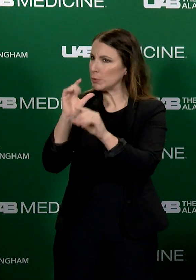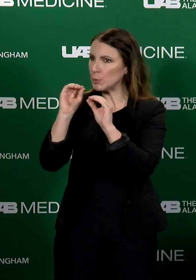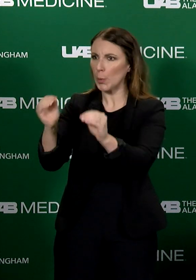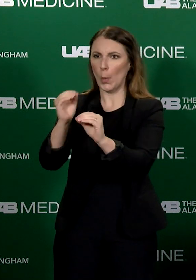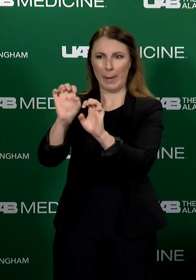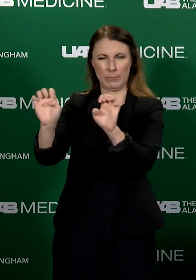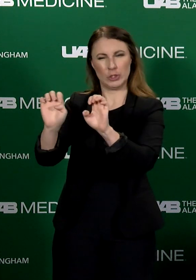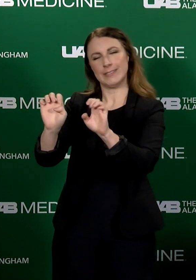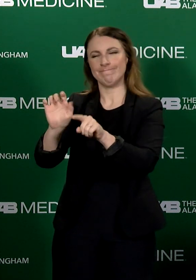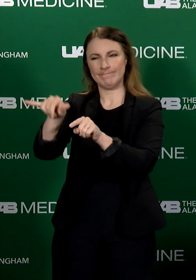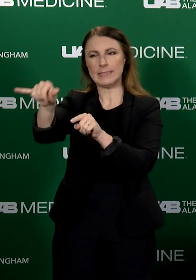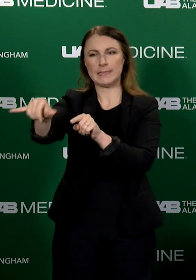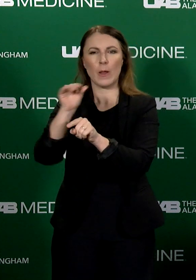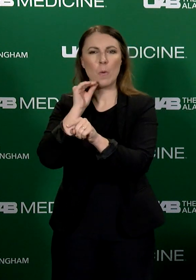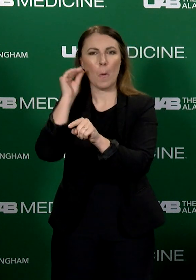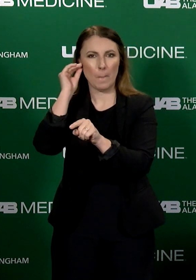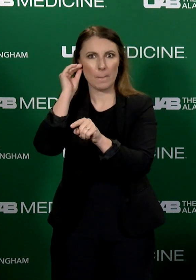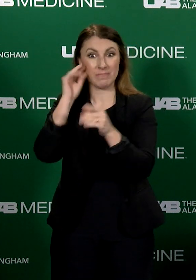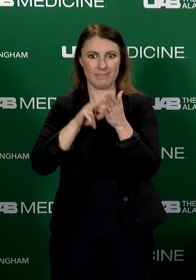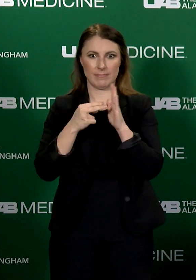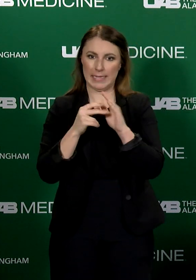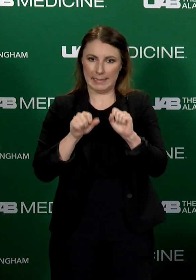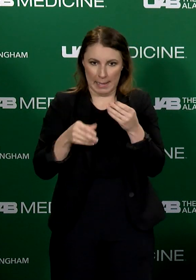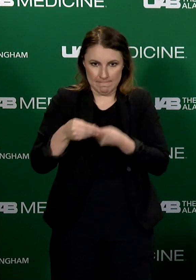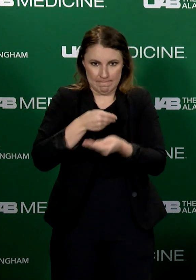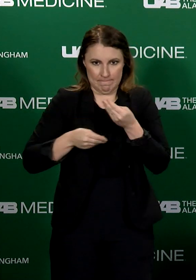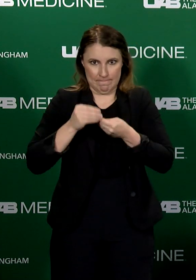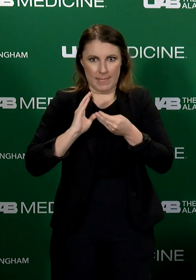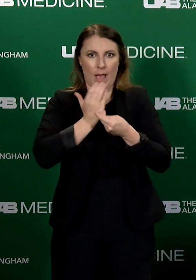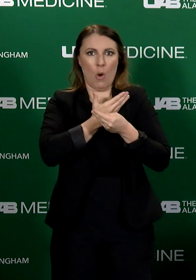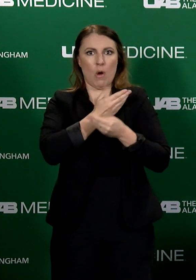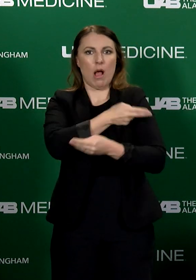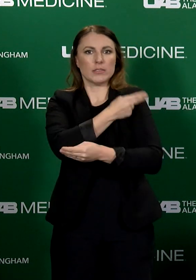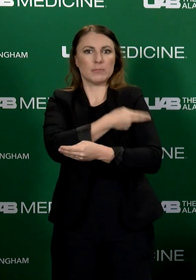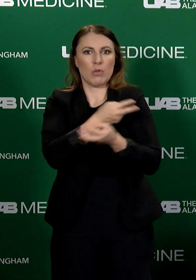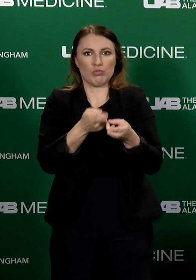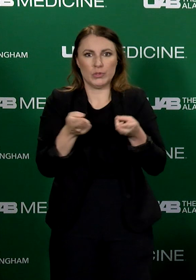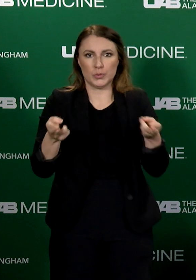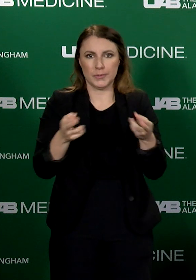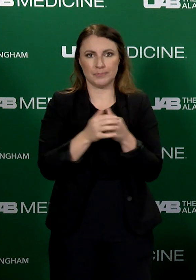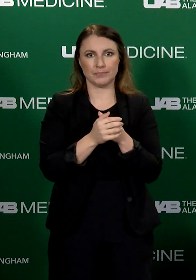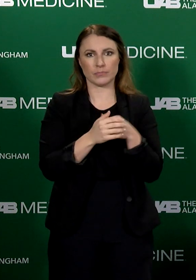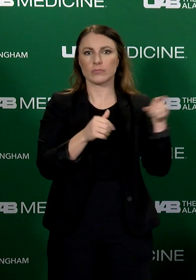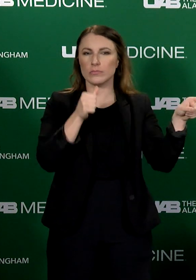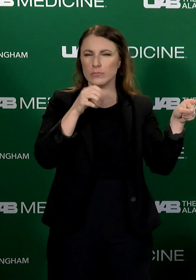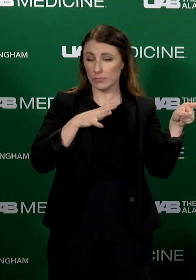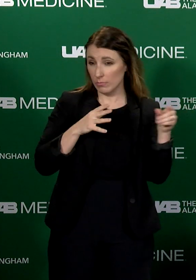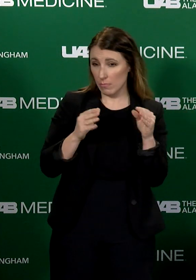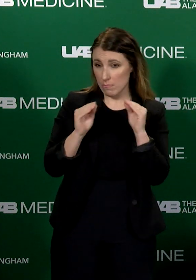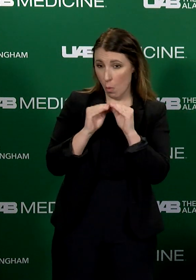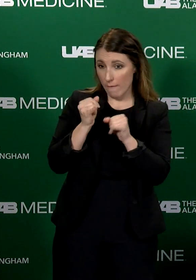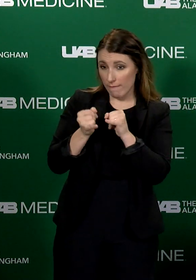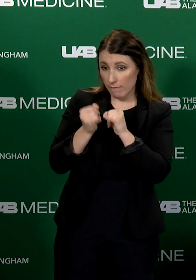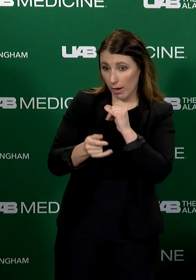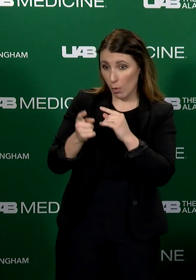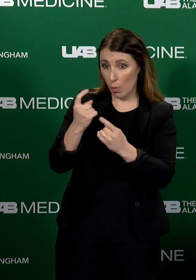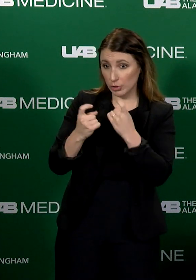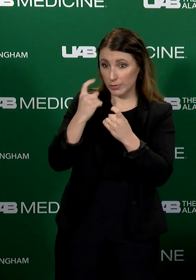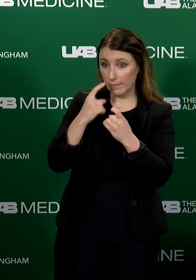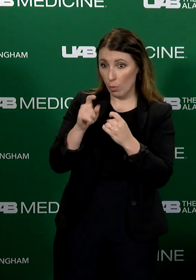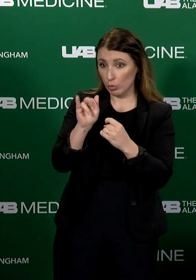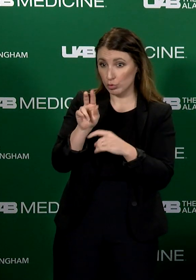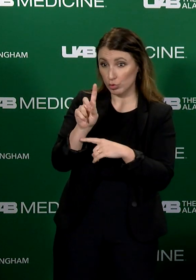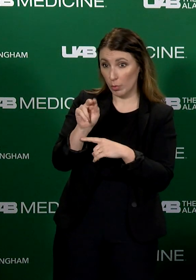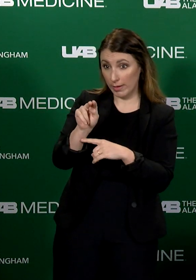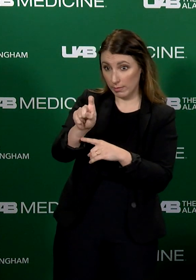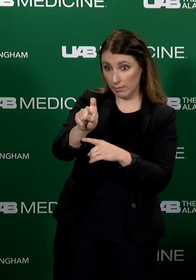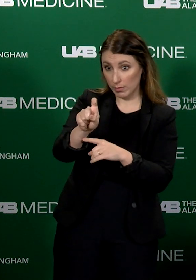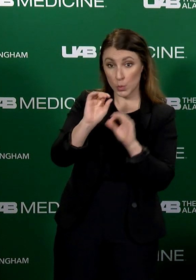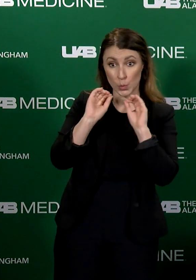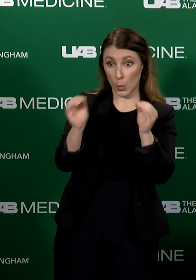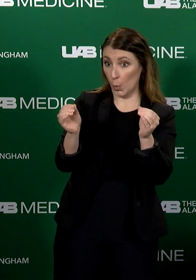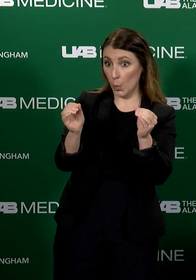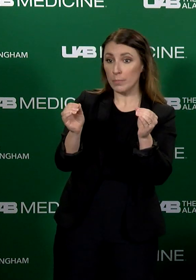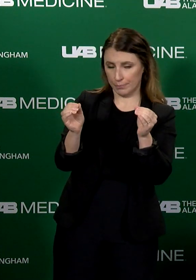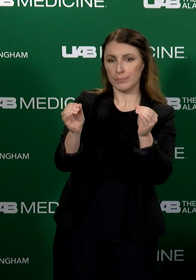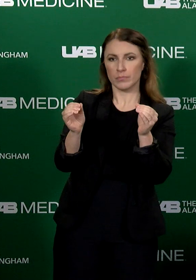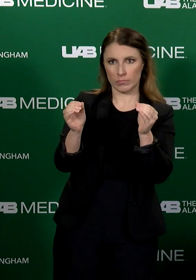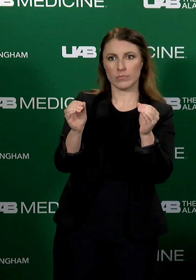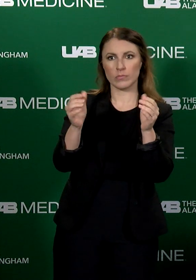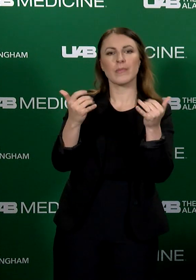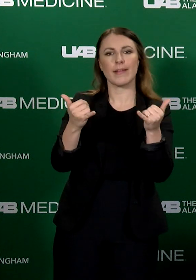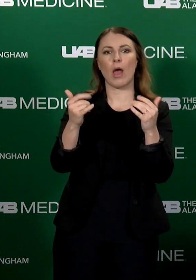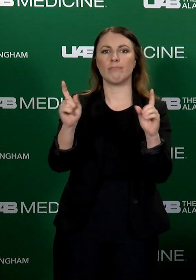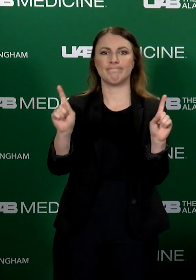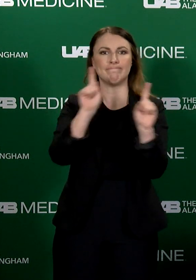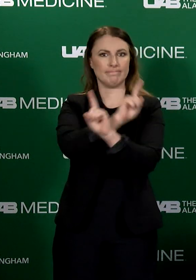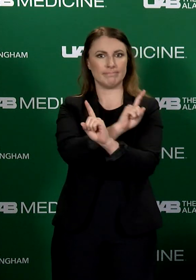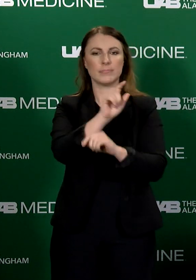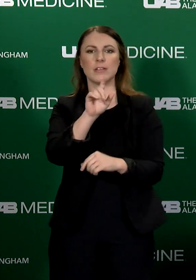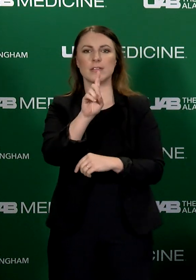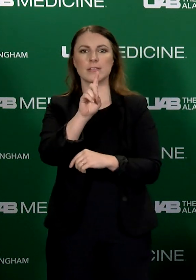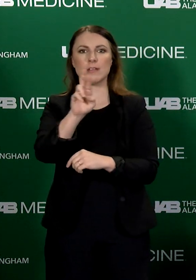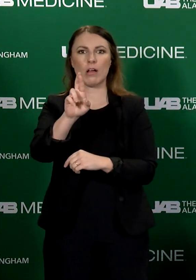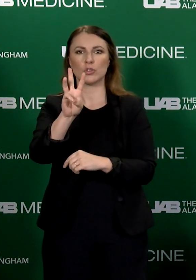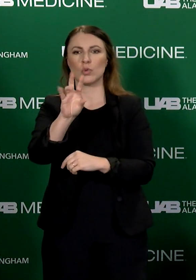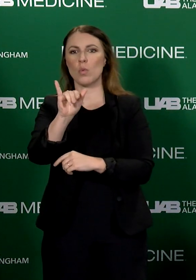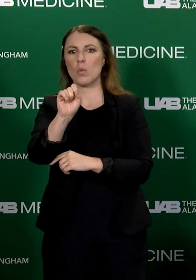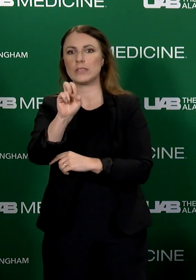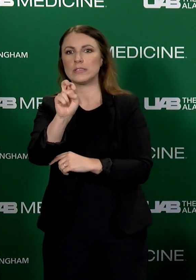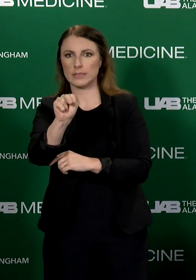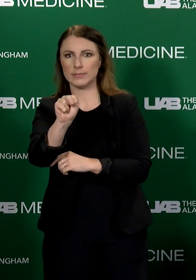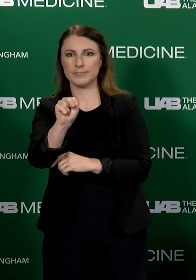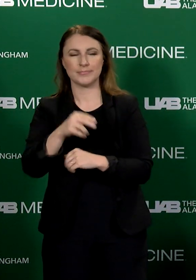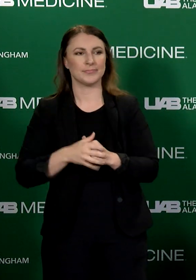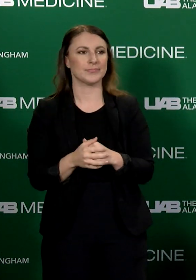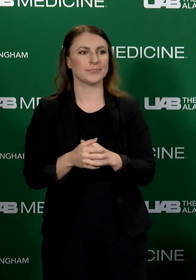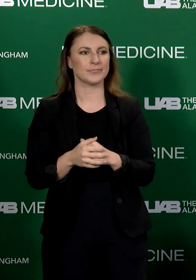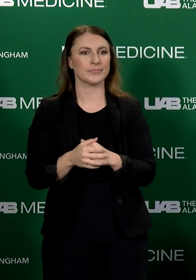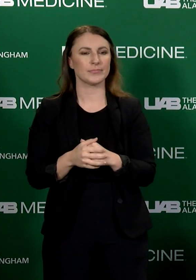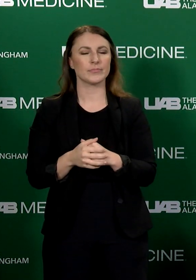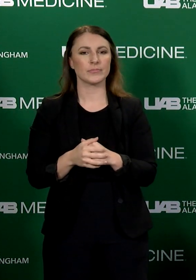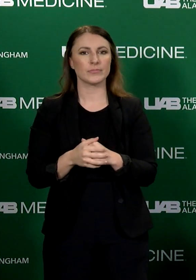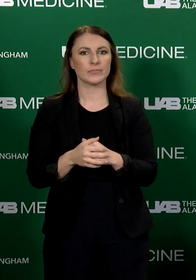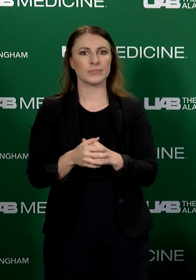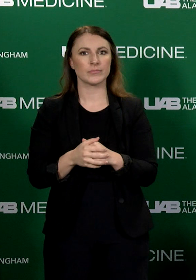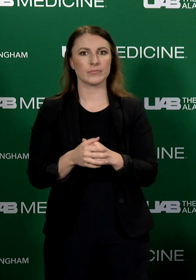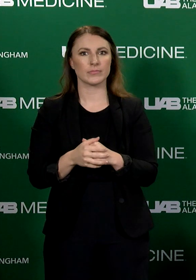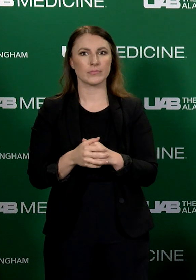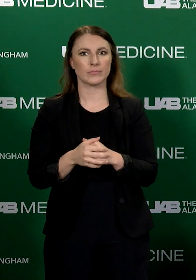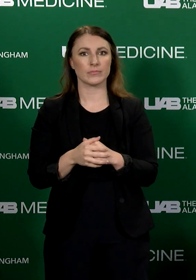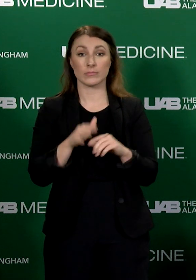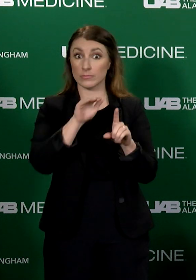upcoming weeks are unknown and just a reminder that the number to call if you